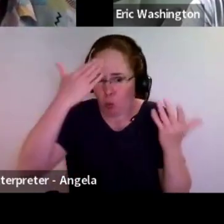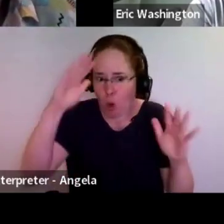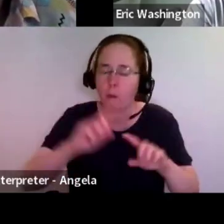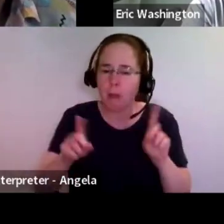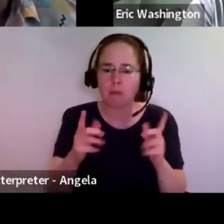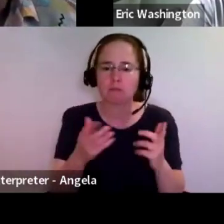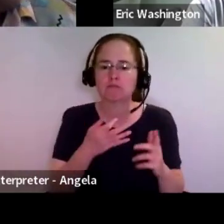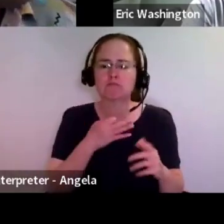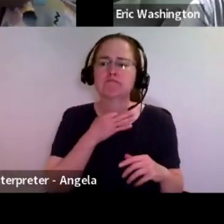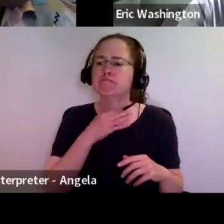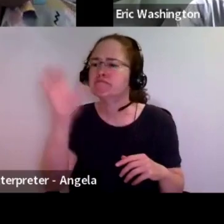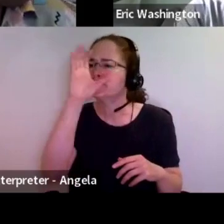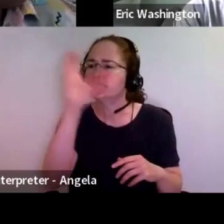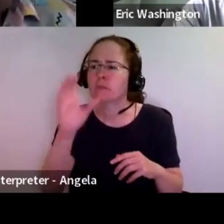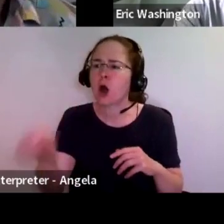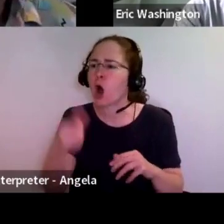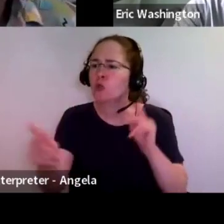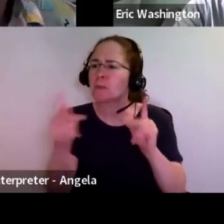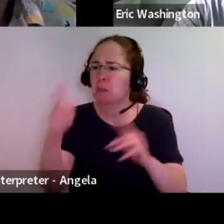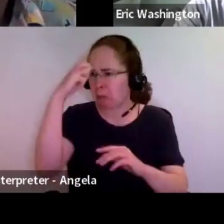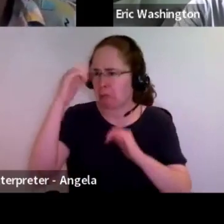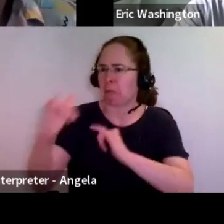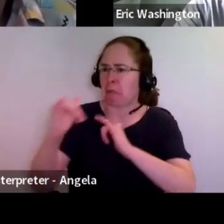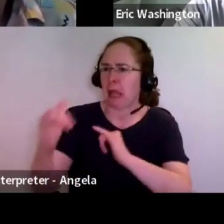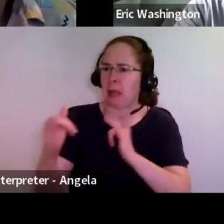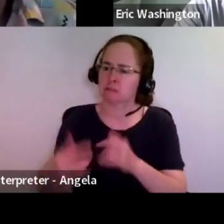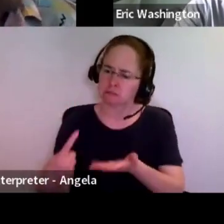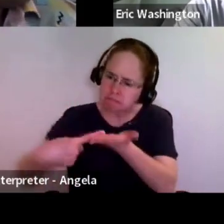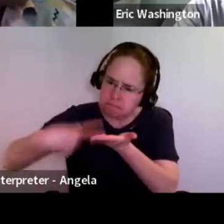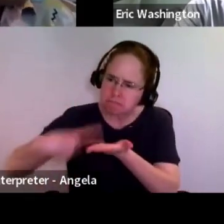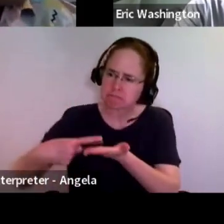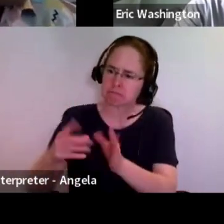like minded people to meet and to discuss it and hopefully find